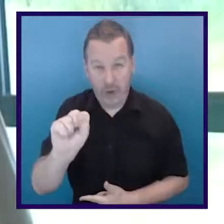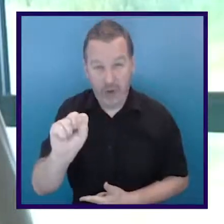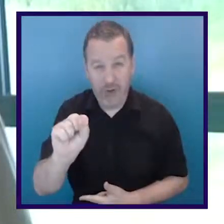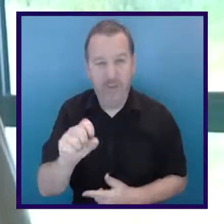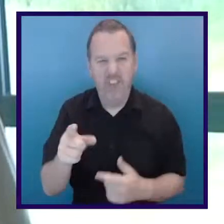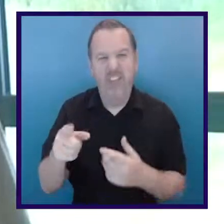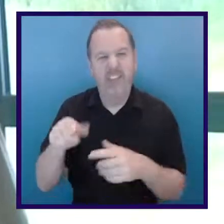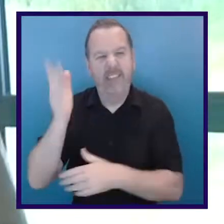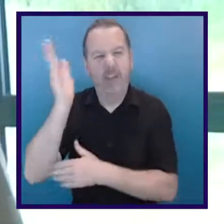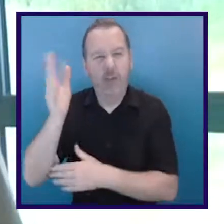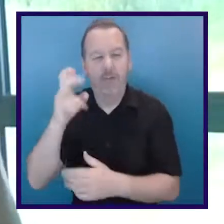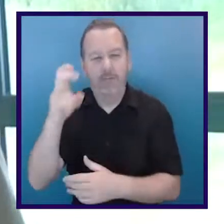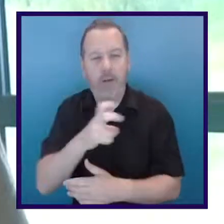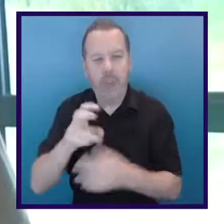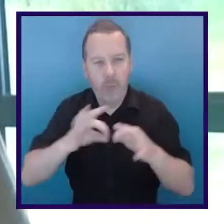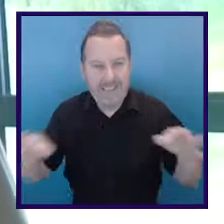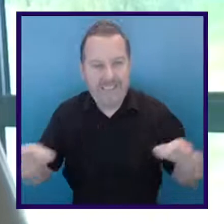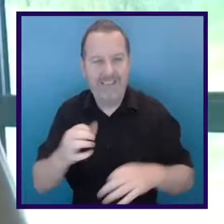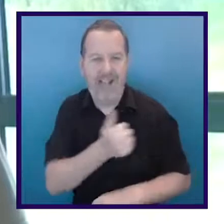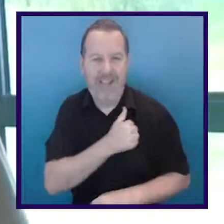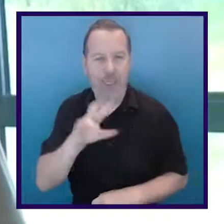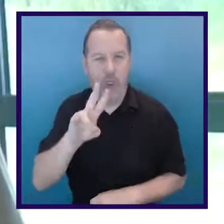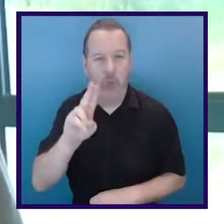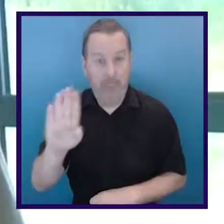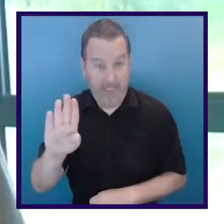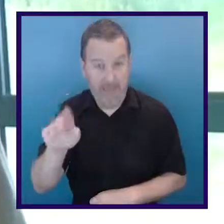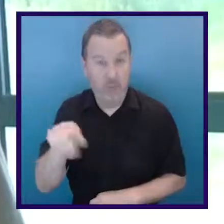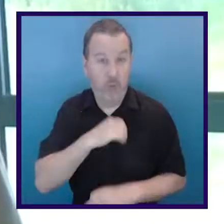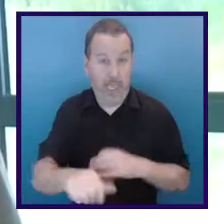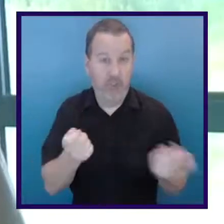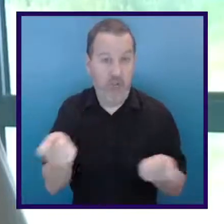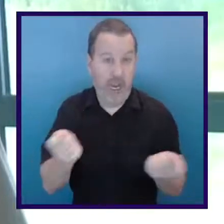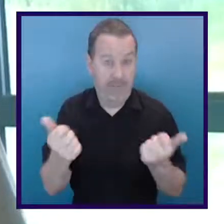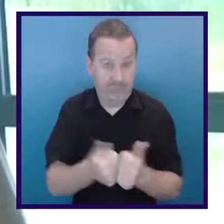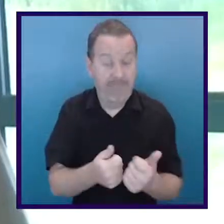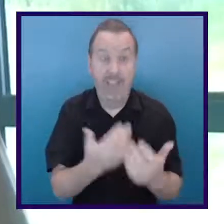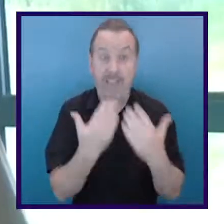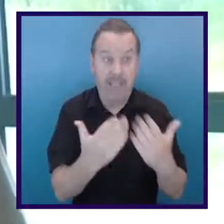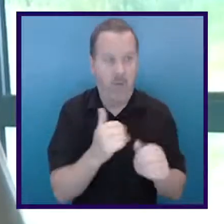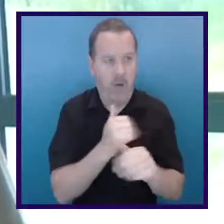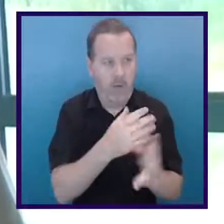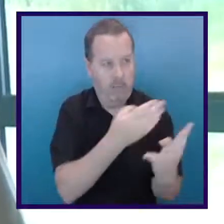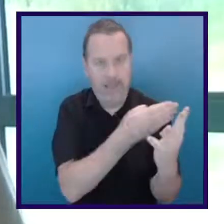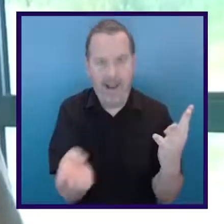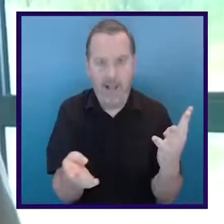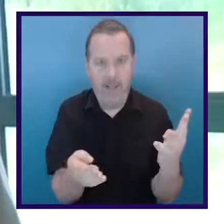Belfast, who's today's chair. Thanks to all of our panellists for giving up their time to be here, and Janice will